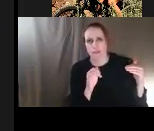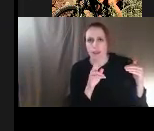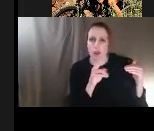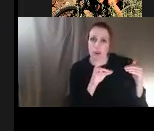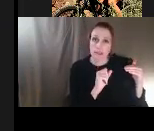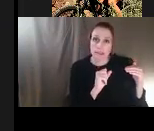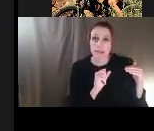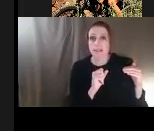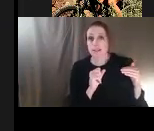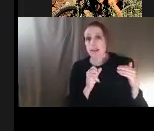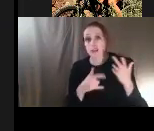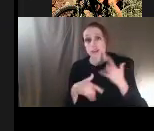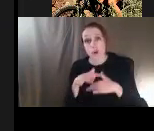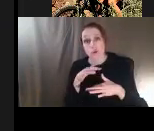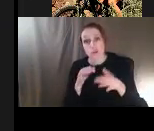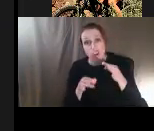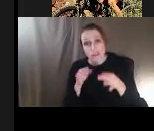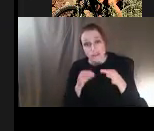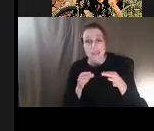Part of this is going to require that we are more